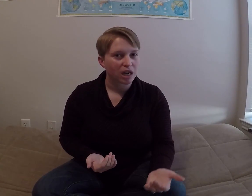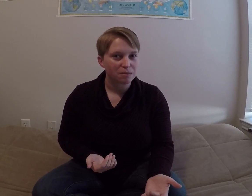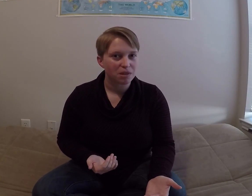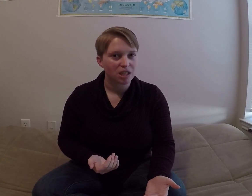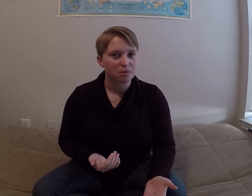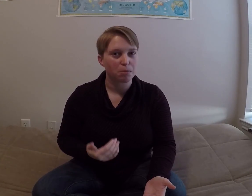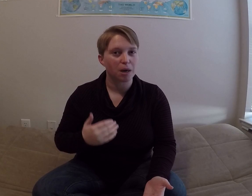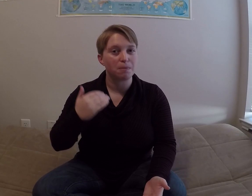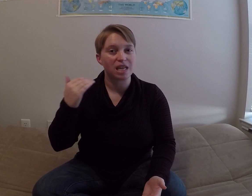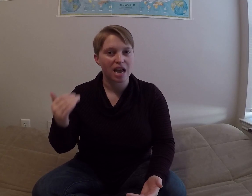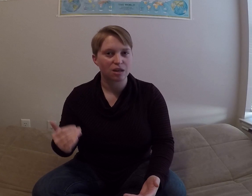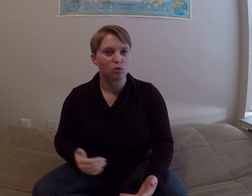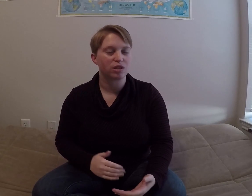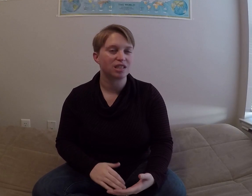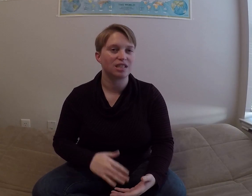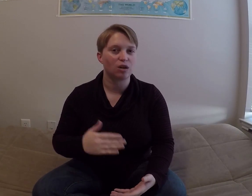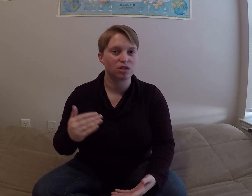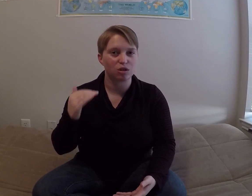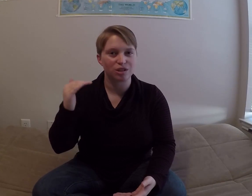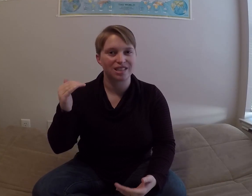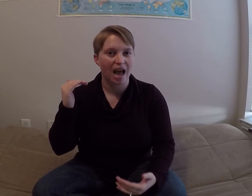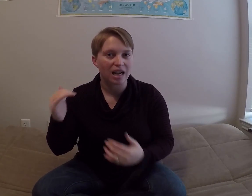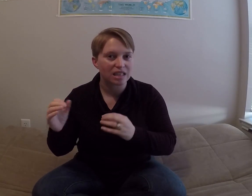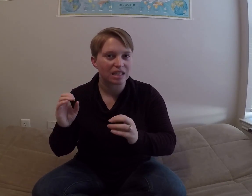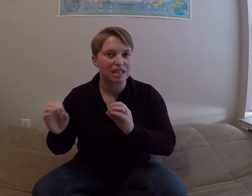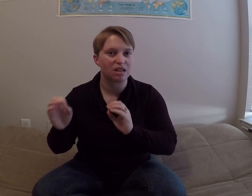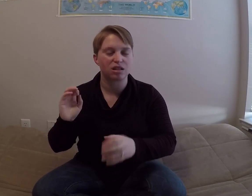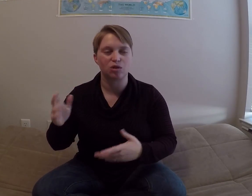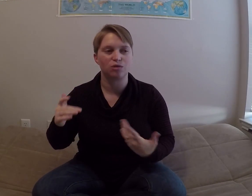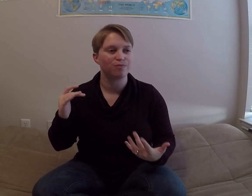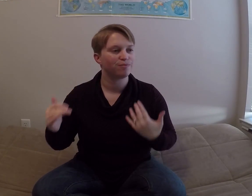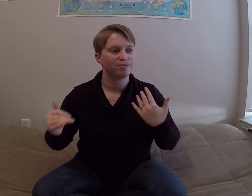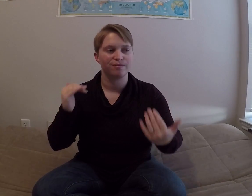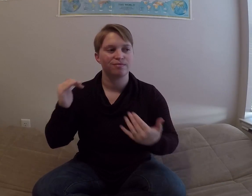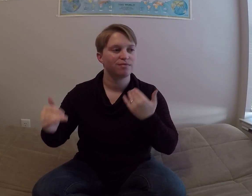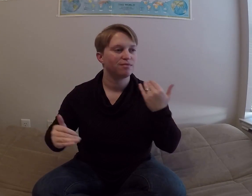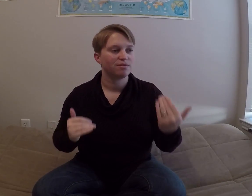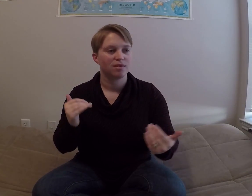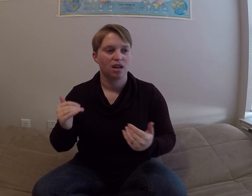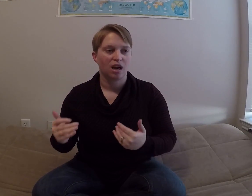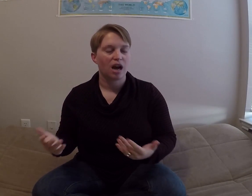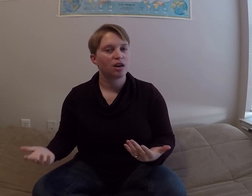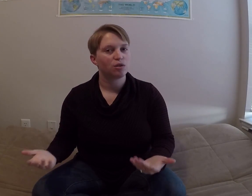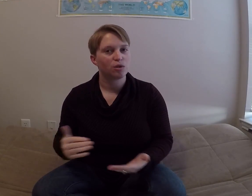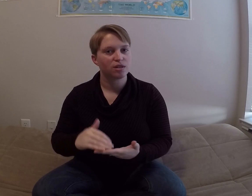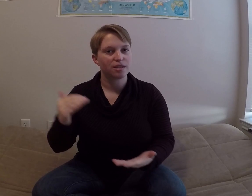what I mean by mechanical and it sounds a little static-y. A little. I don’t know.